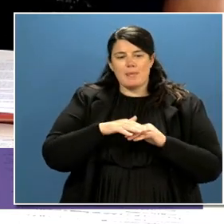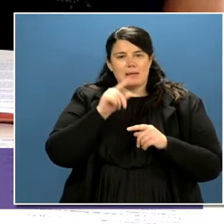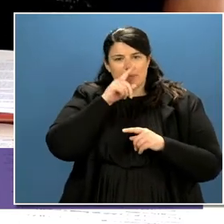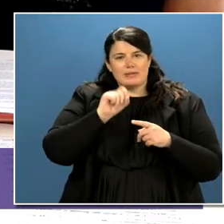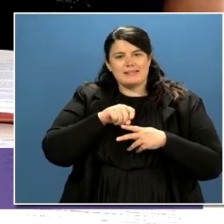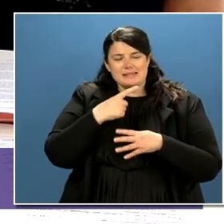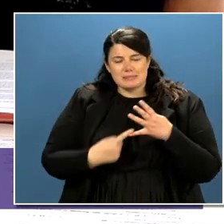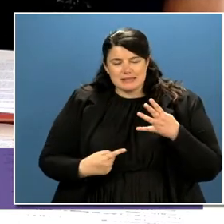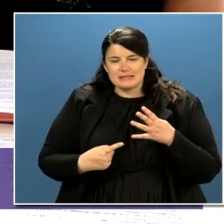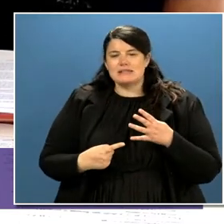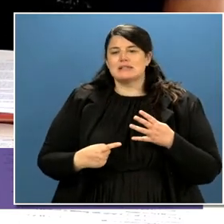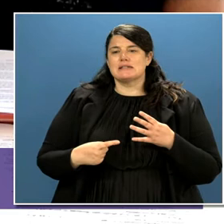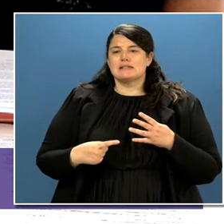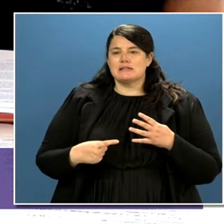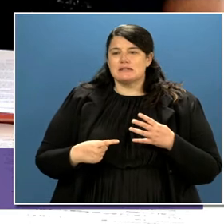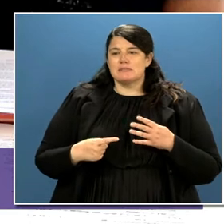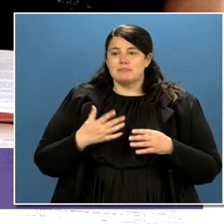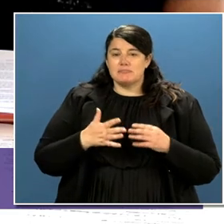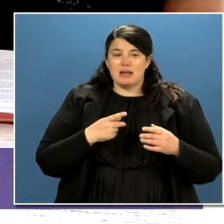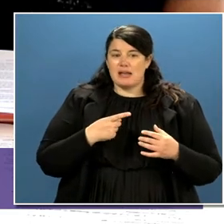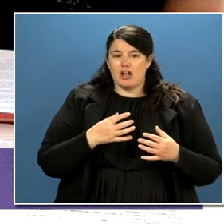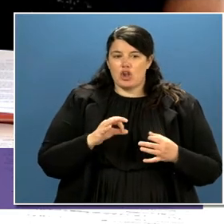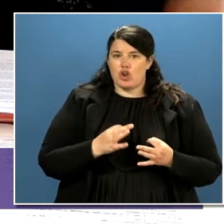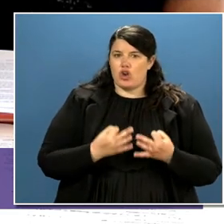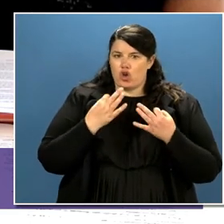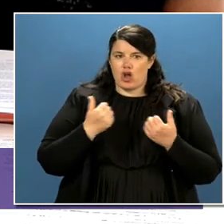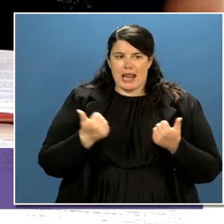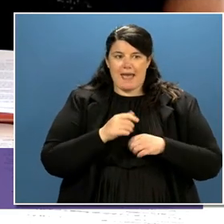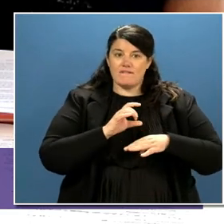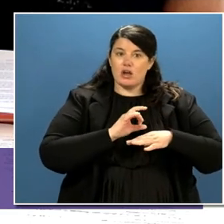be lack of positive career counselling from school.